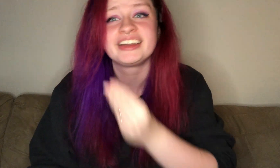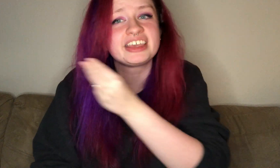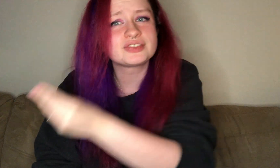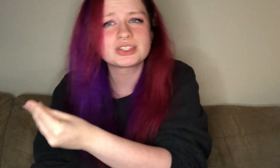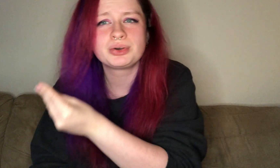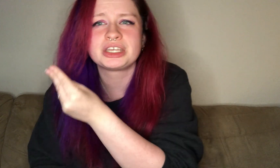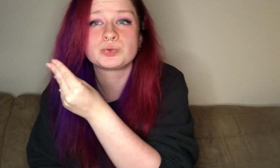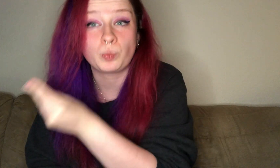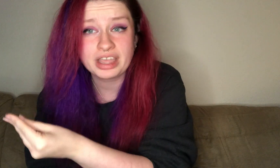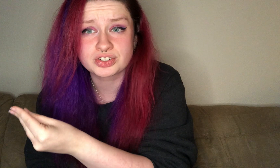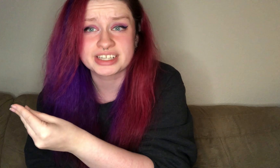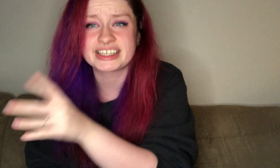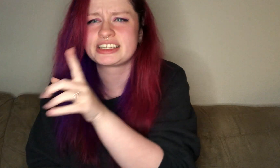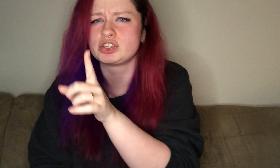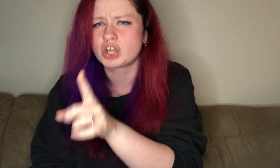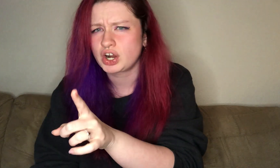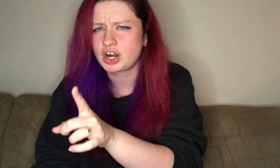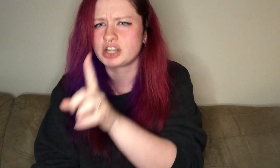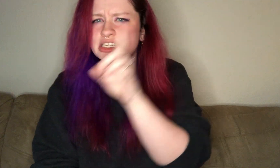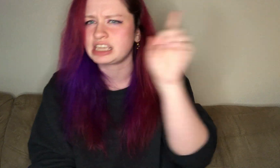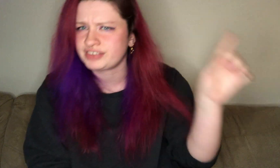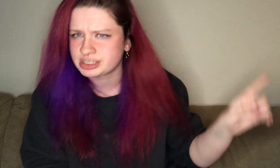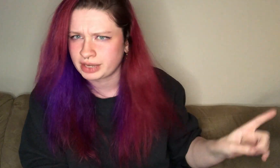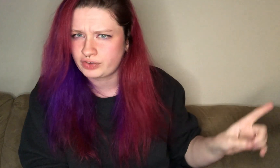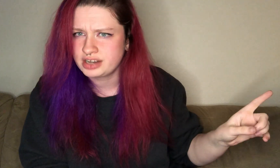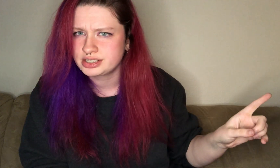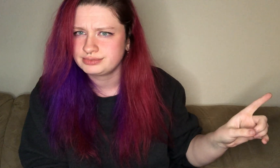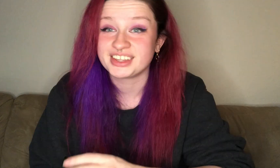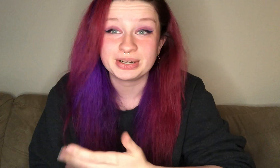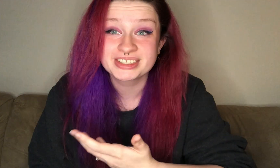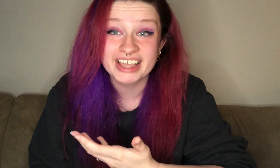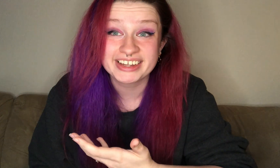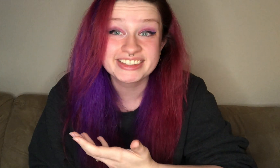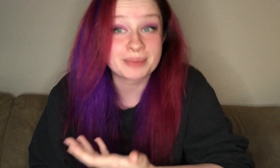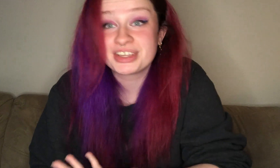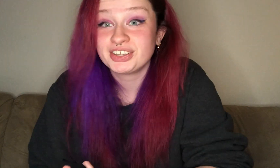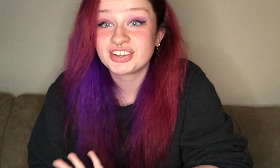gives it to his waitress and tells her to give it to my friend the note said something along the